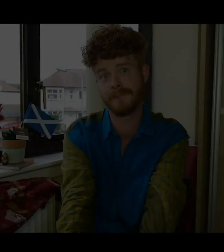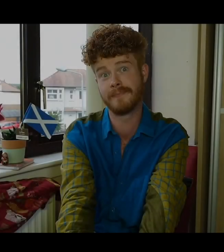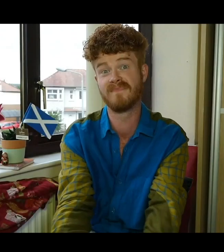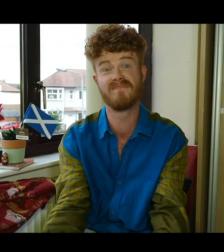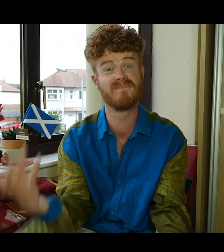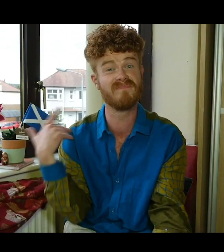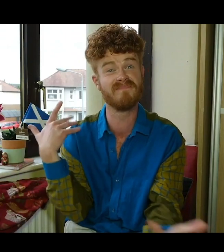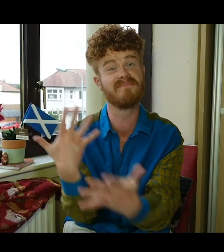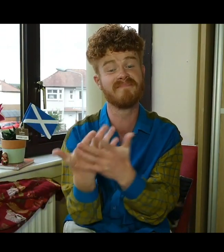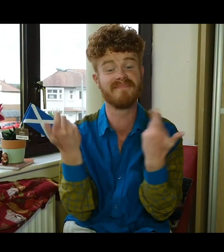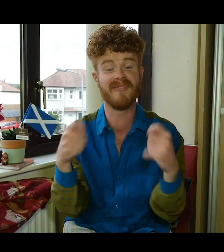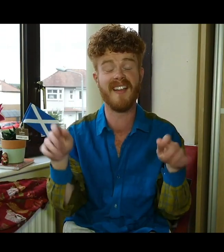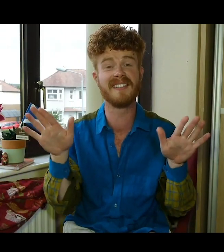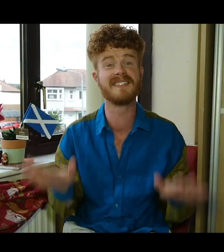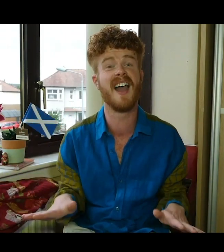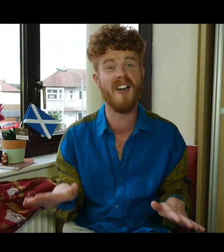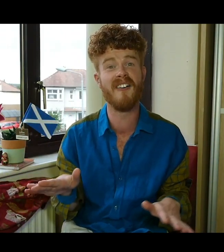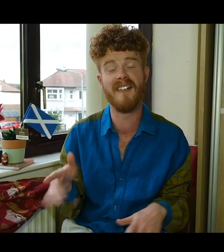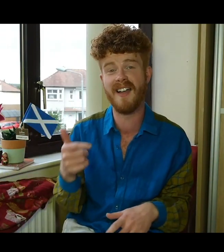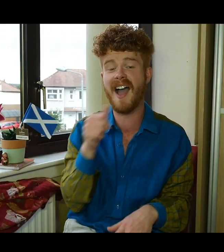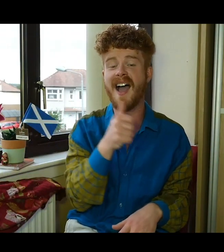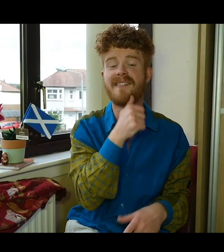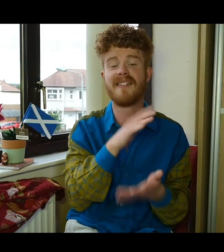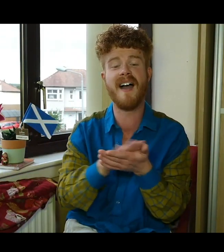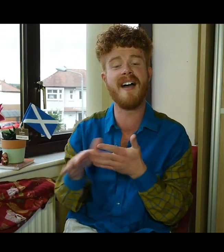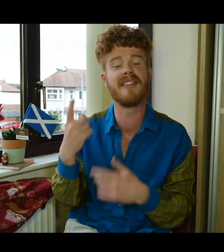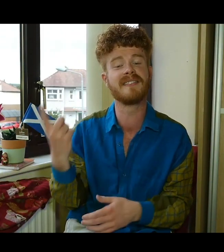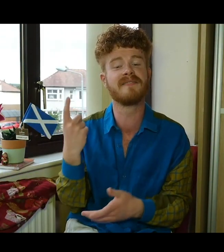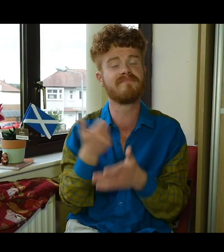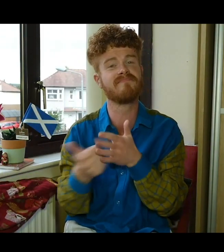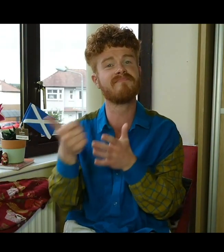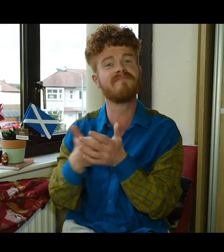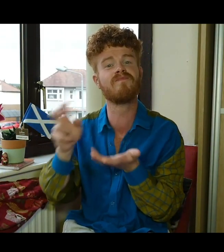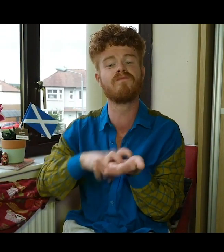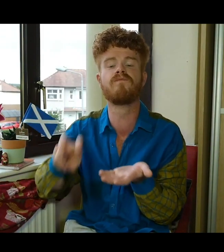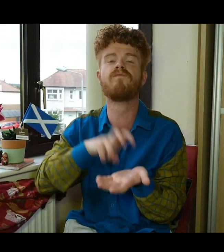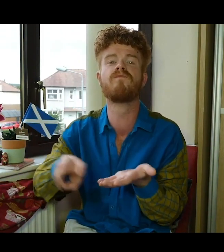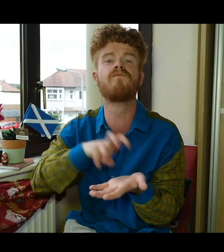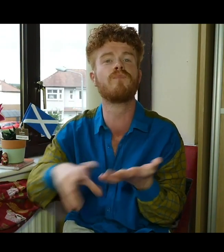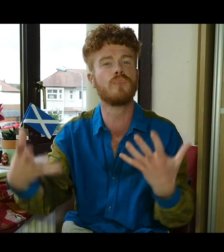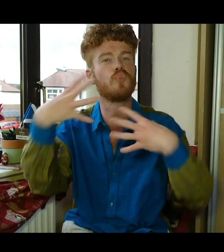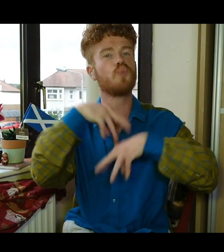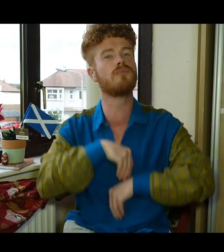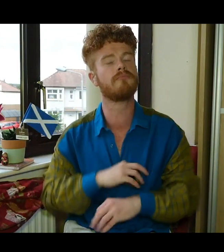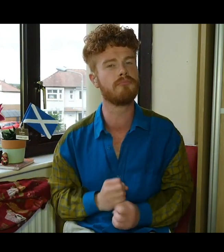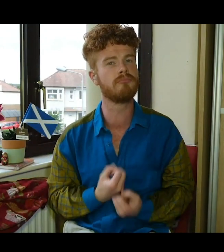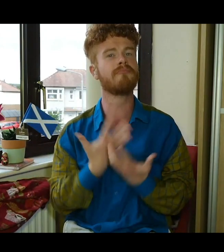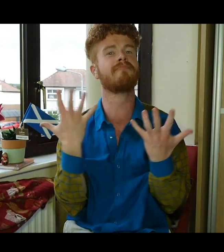So Auntie Heather is using her daily walk to create art. She loves all the rainbows people have been putting up